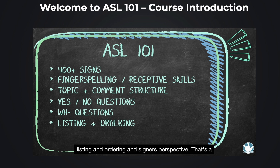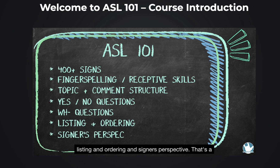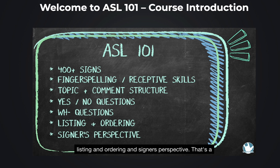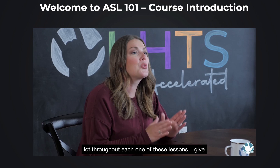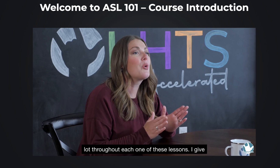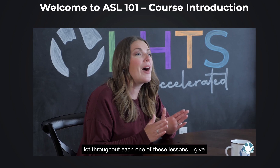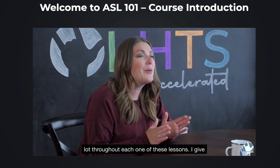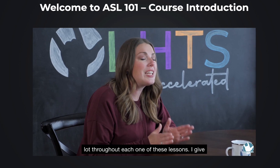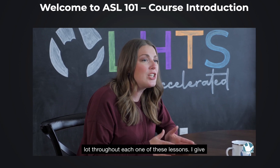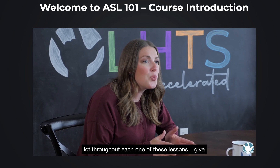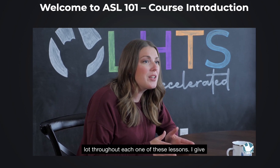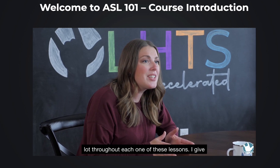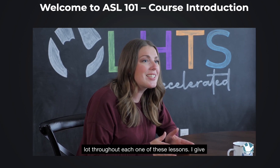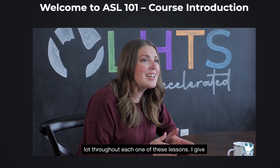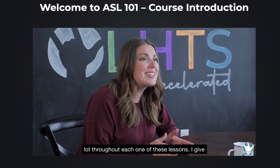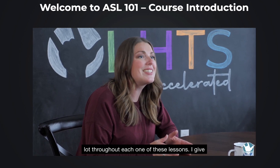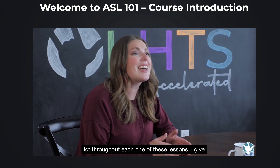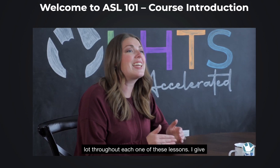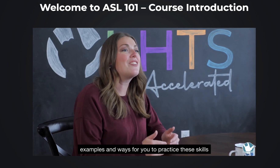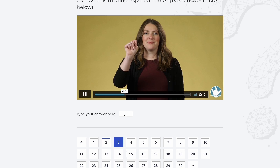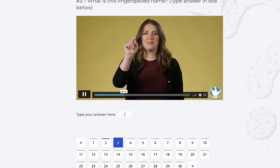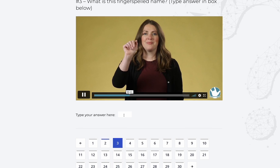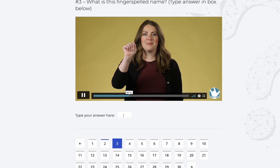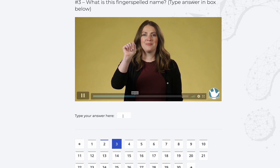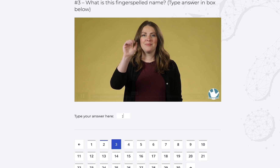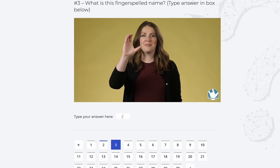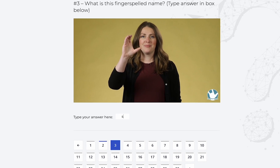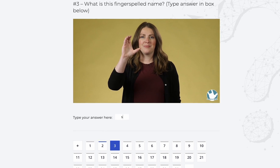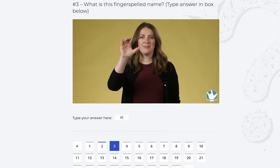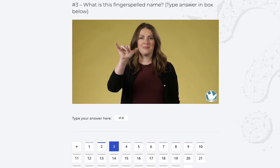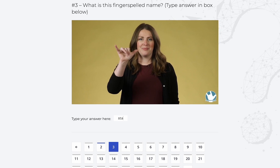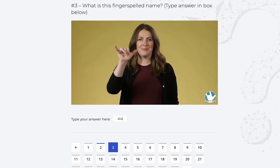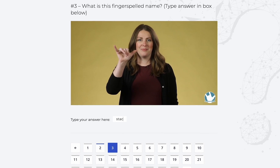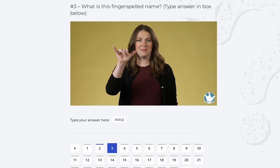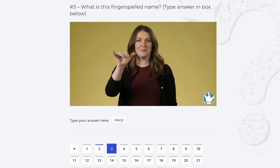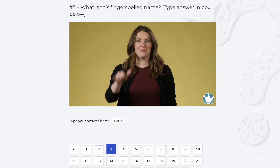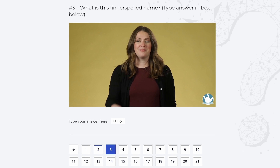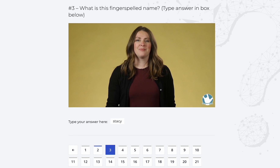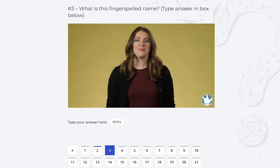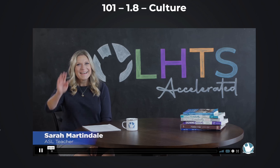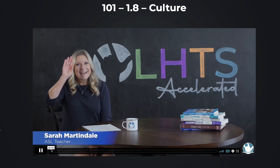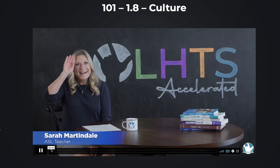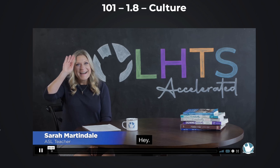from our intensive curriculum but it's fully produced and is a fresh self-guided version of it.